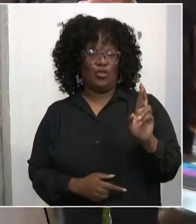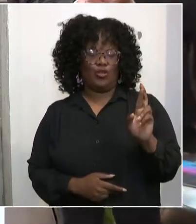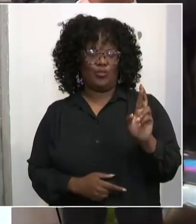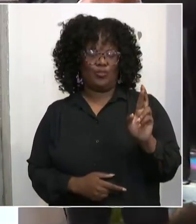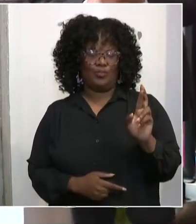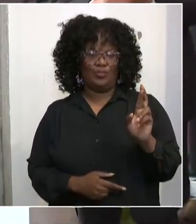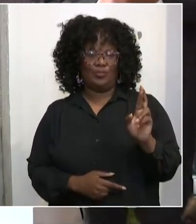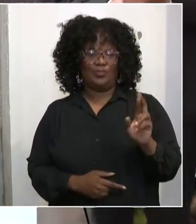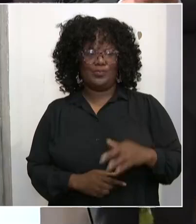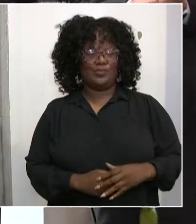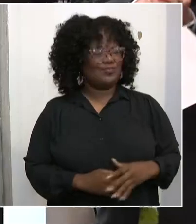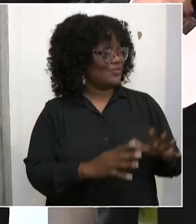I